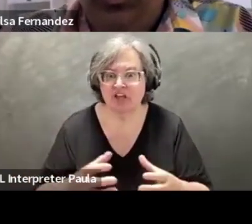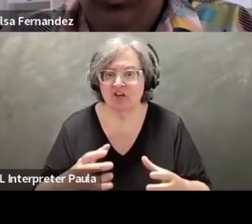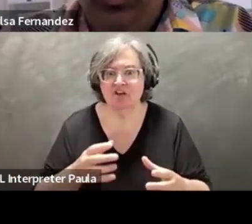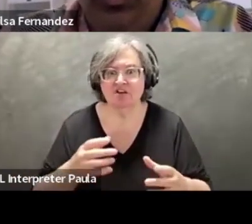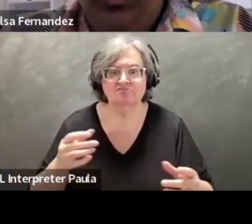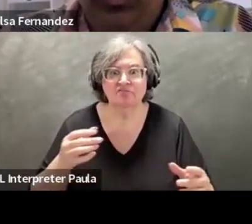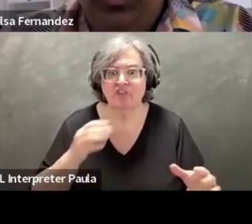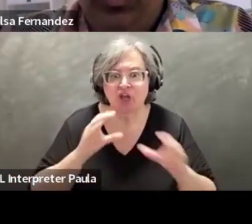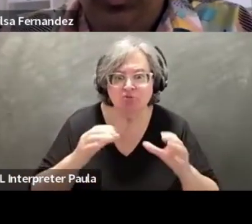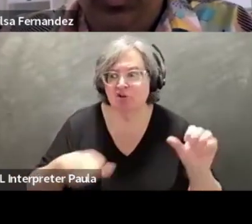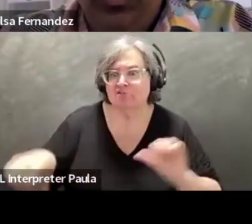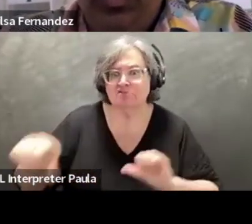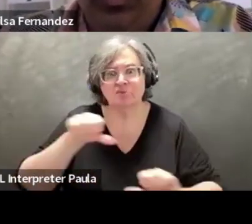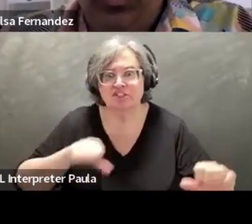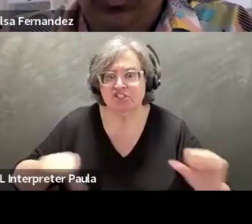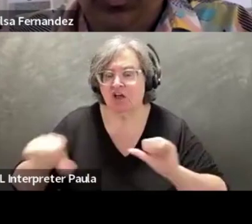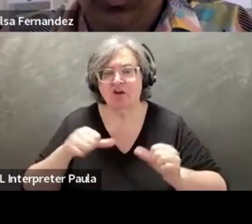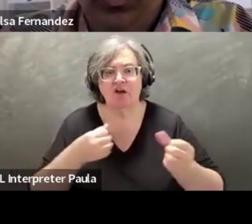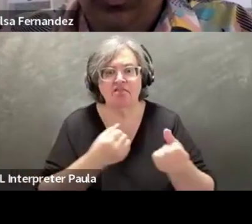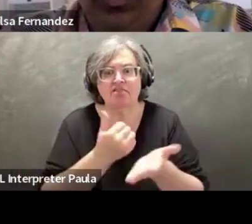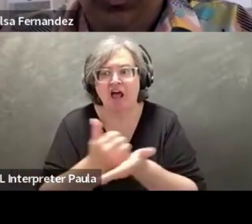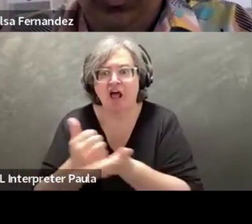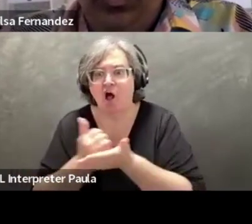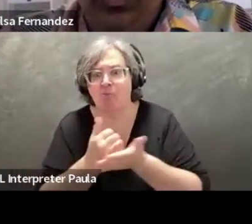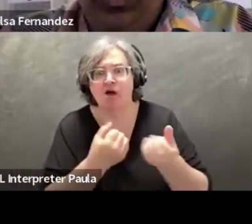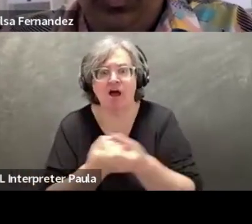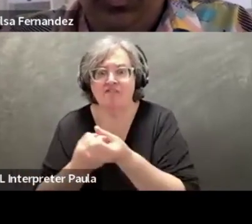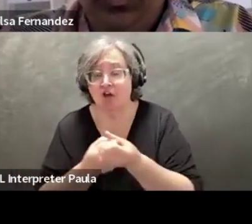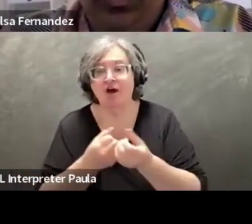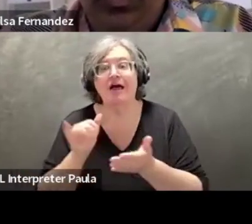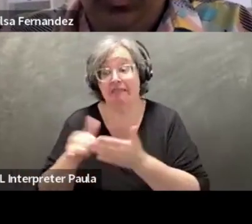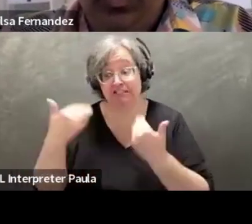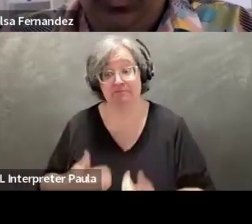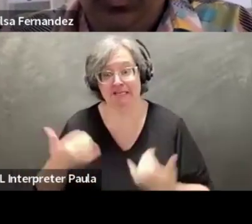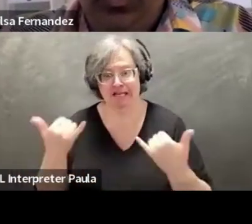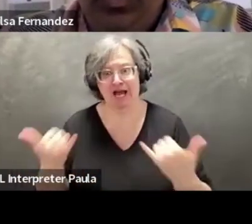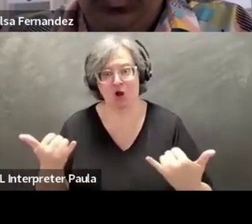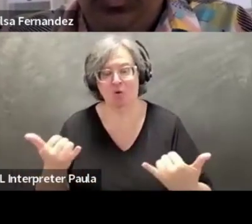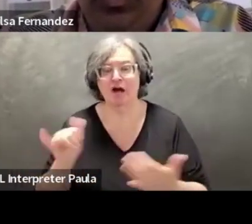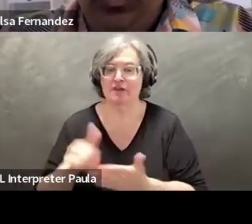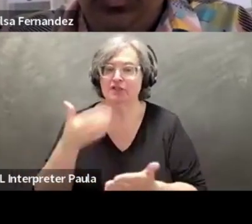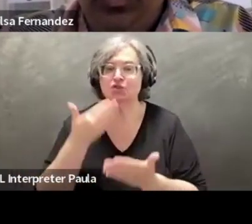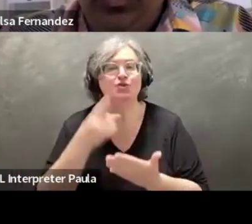each other out and advocacy. That's this version that you see now. So that's something good for other people to see. To say,